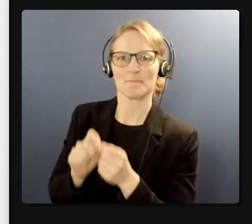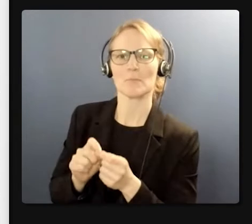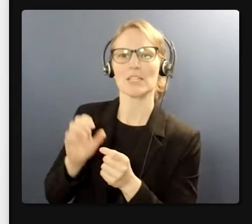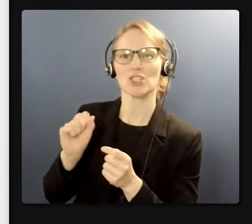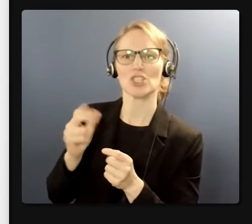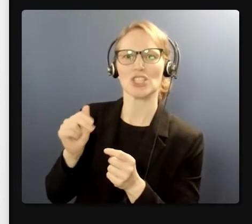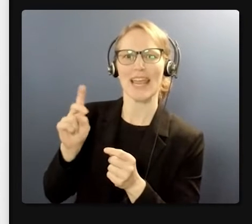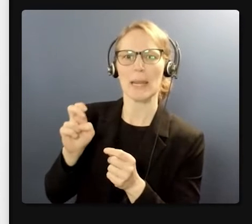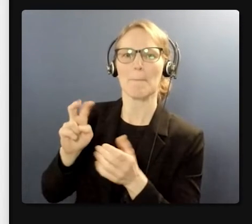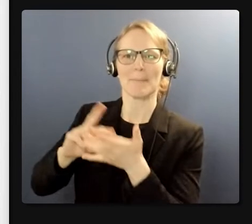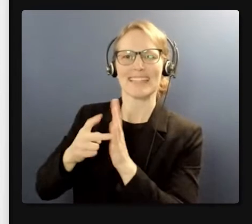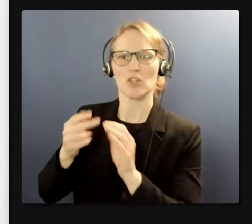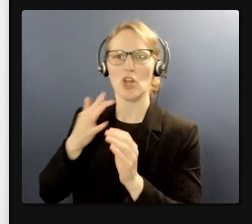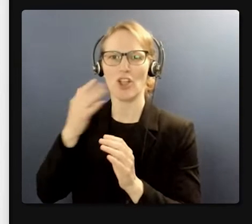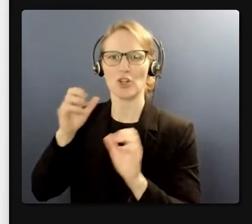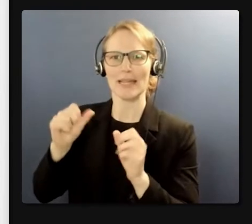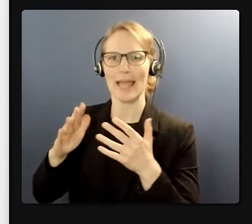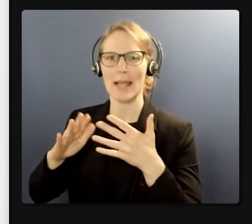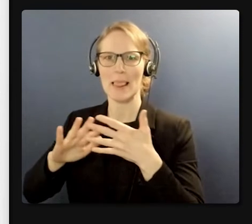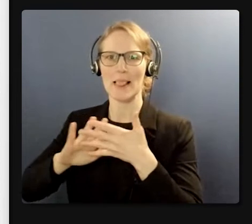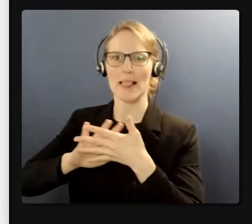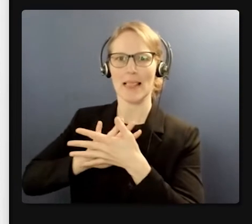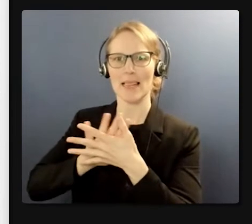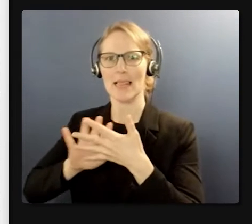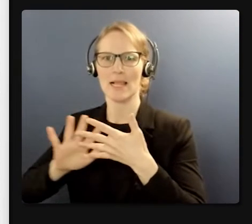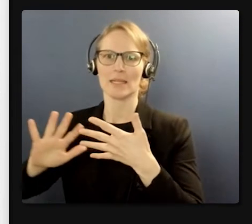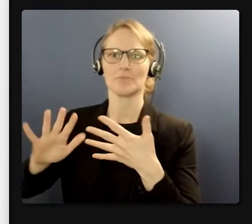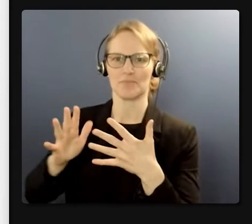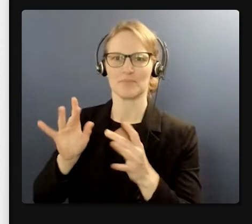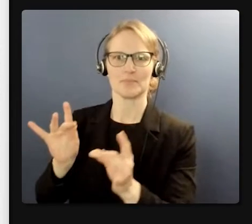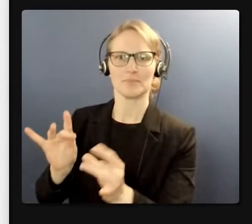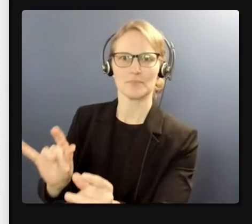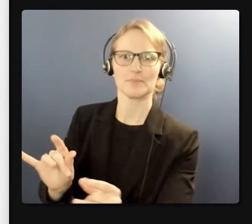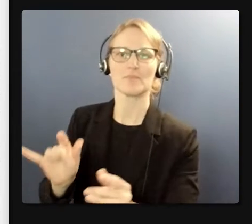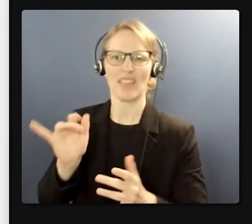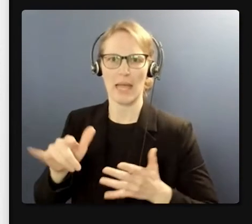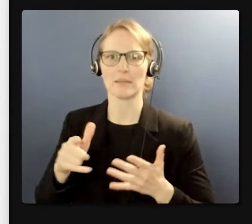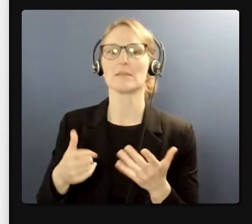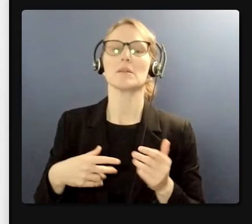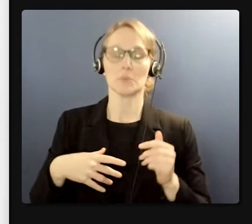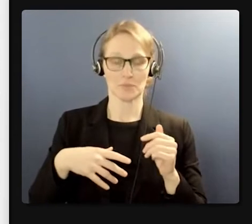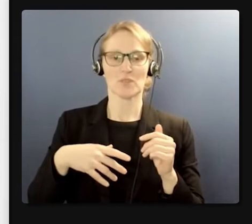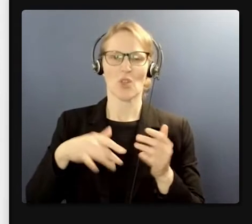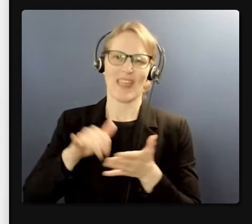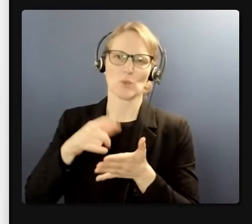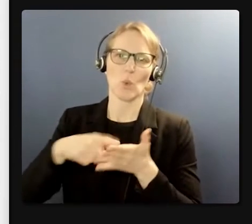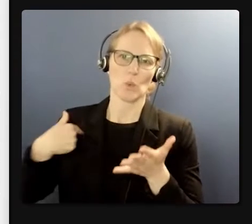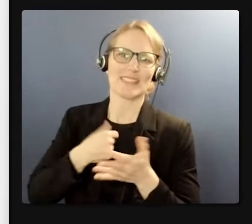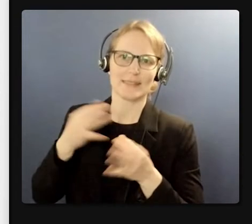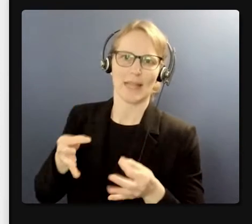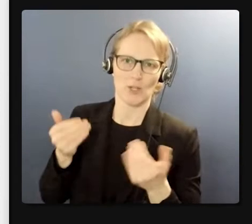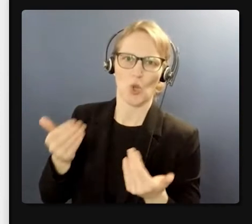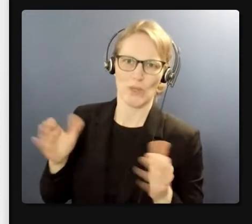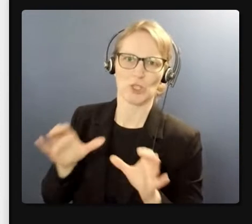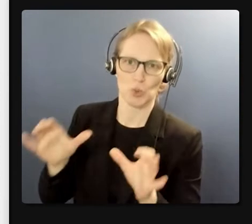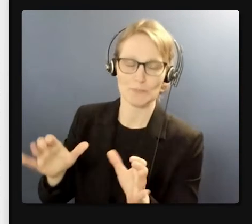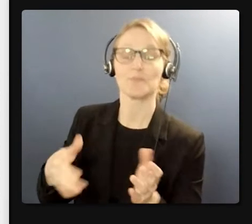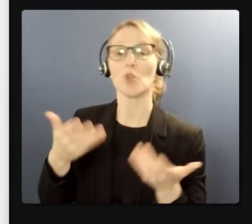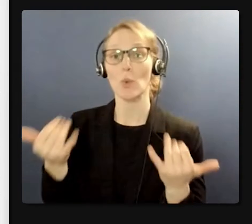which is what we chose to do in our example So what you have here is that first have a color coming in,